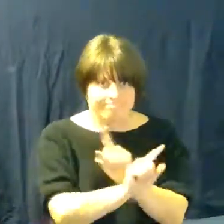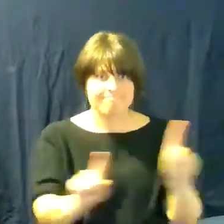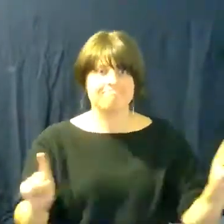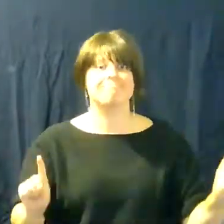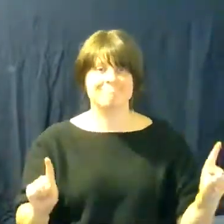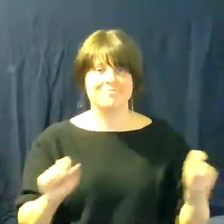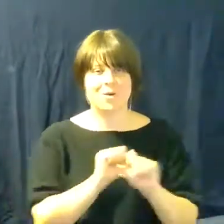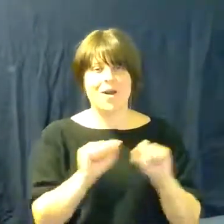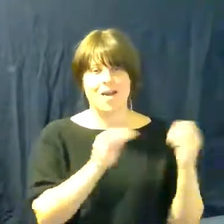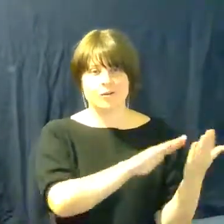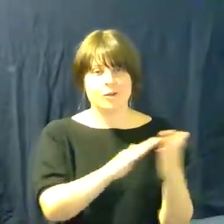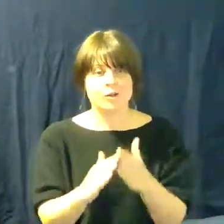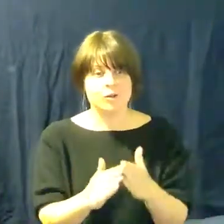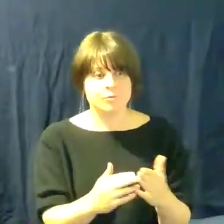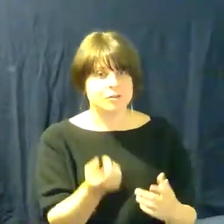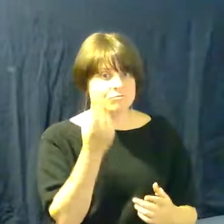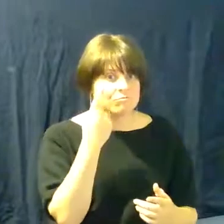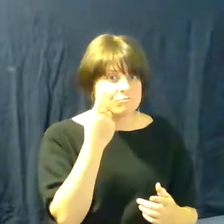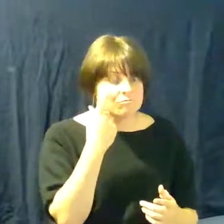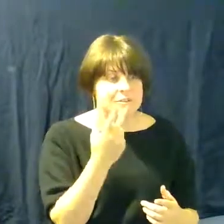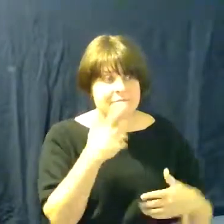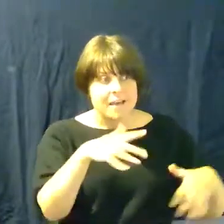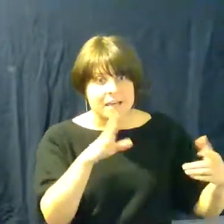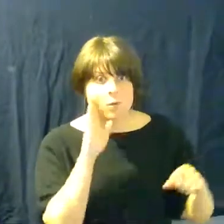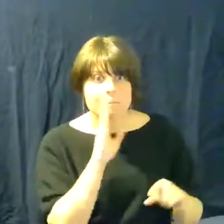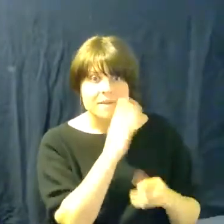to engage and I'm happy to circulate